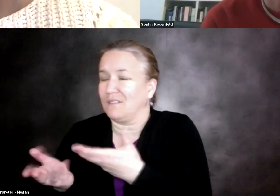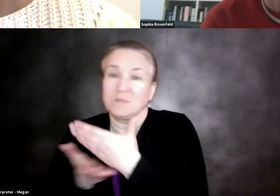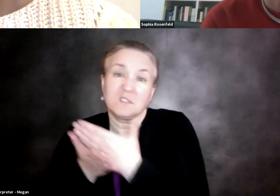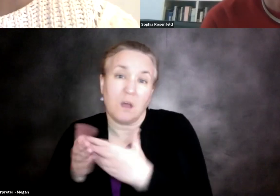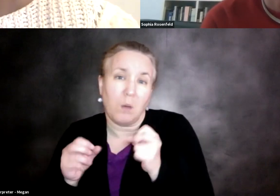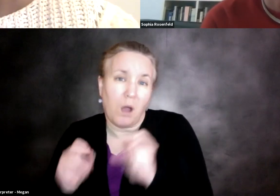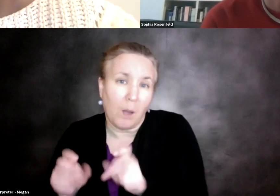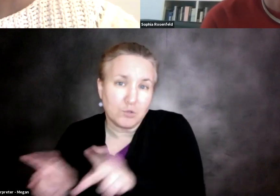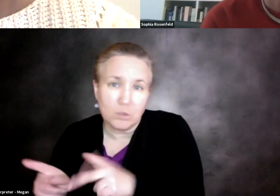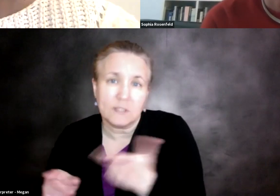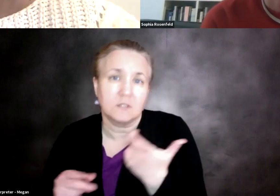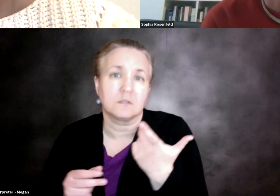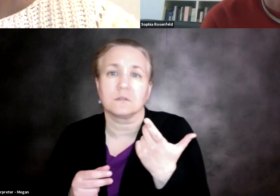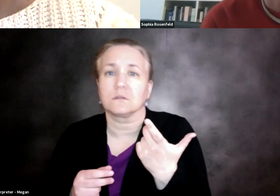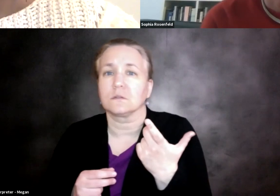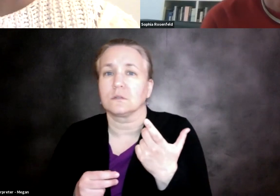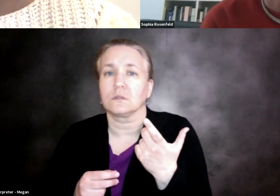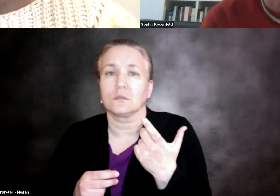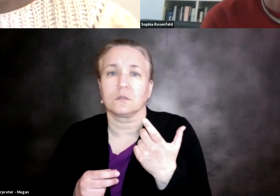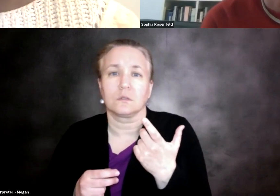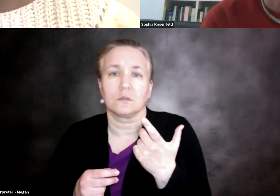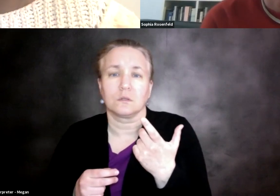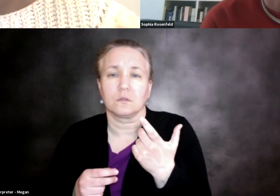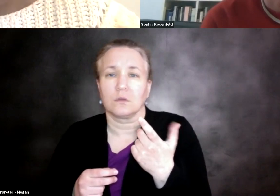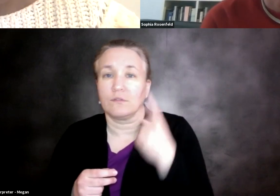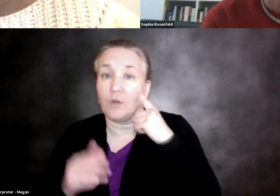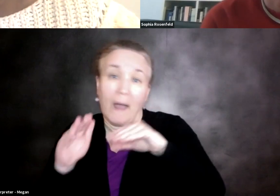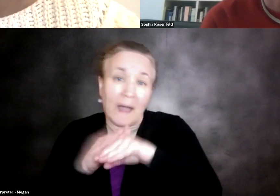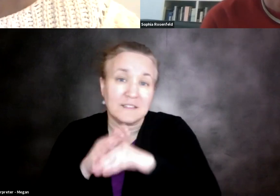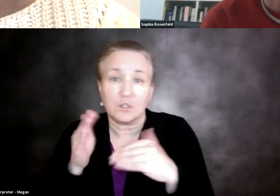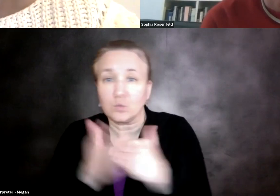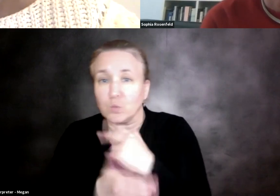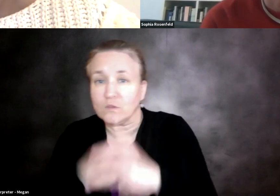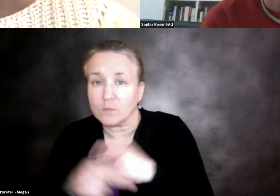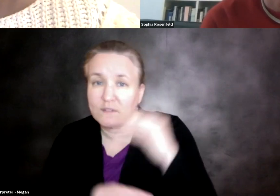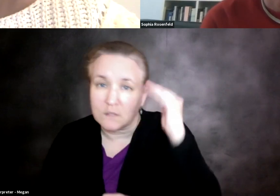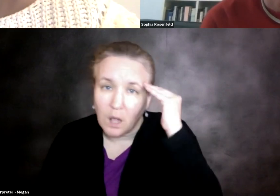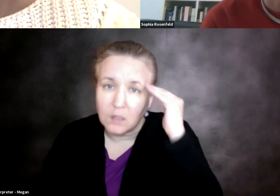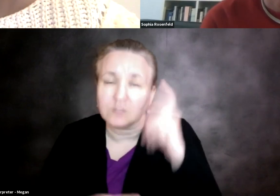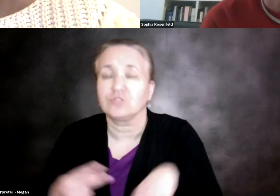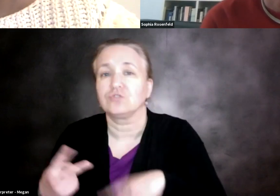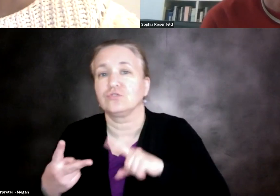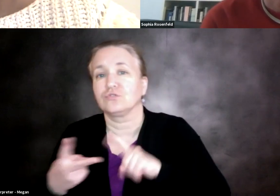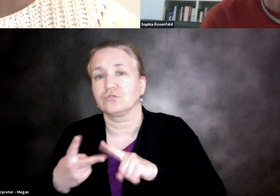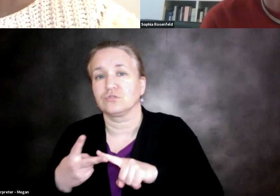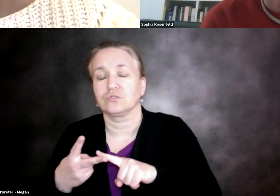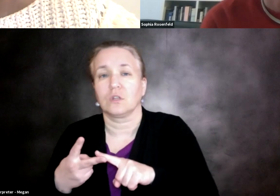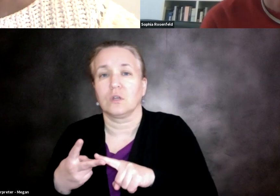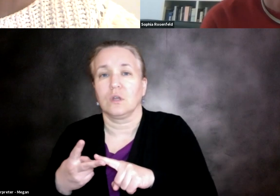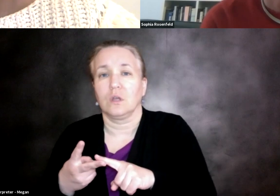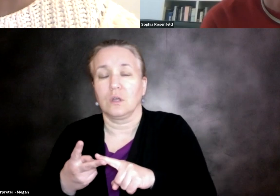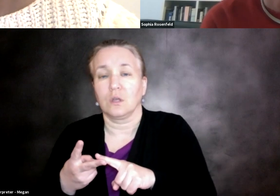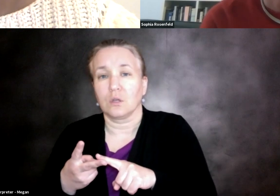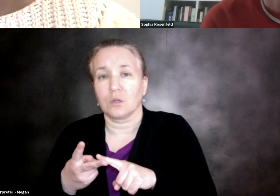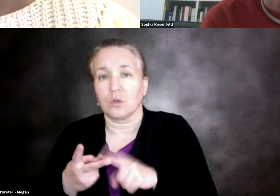Opportunities to access these new forms of knowledge